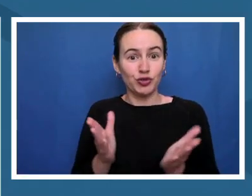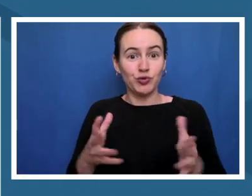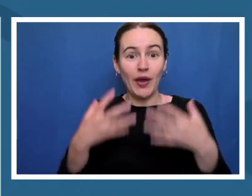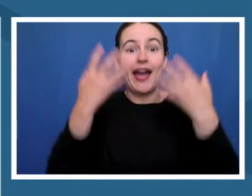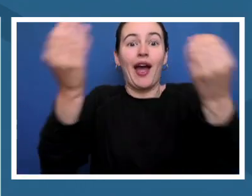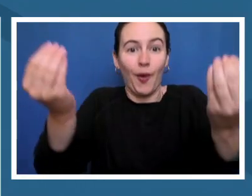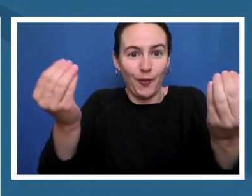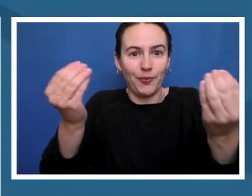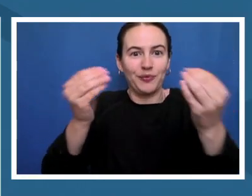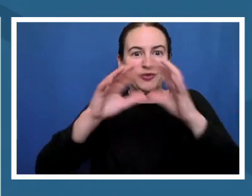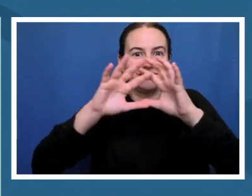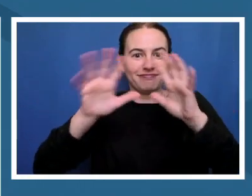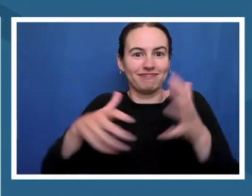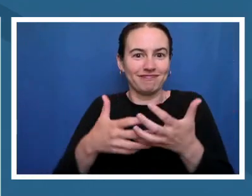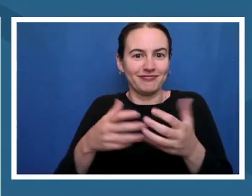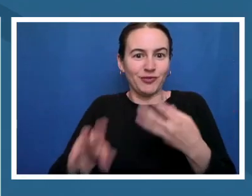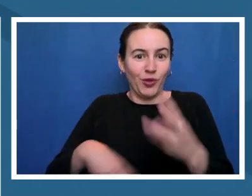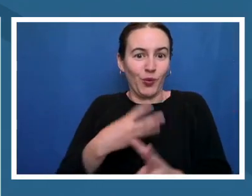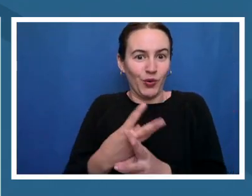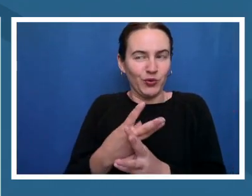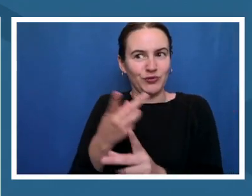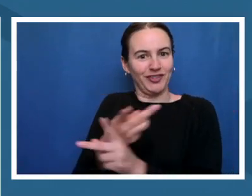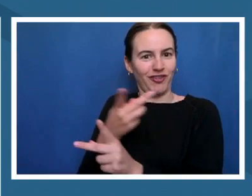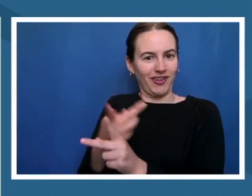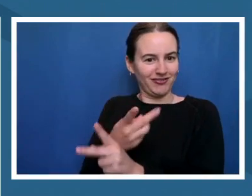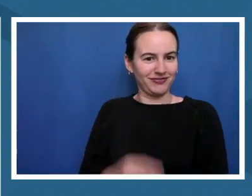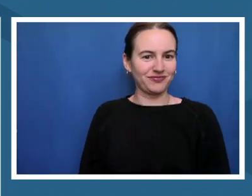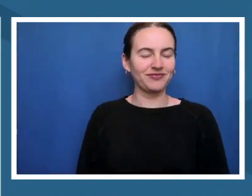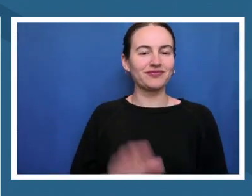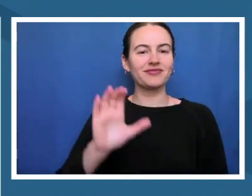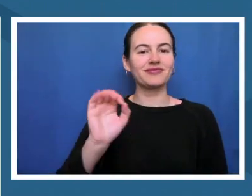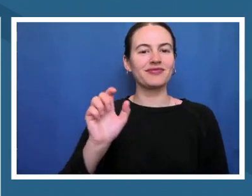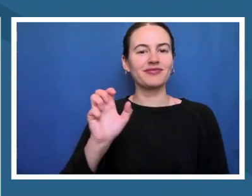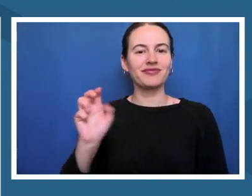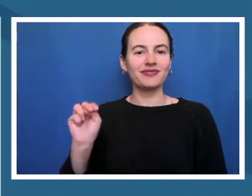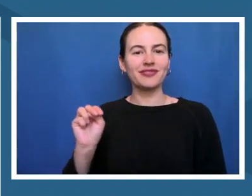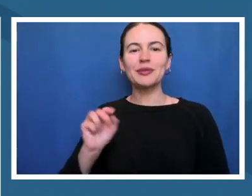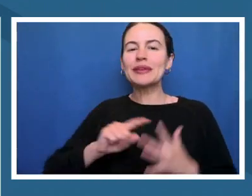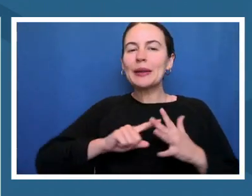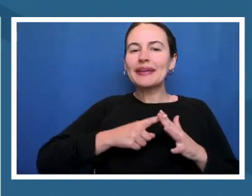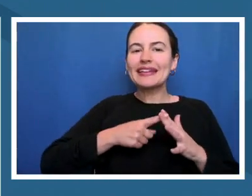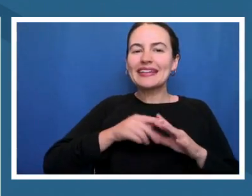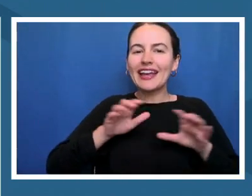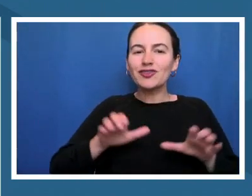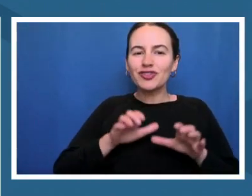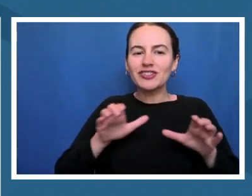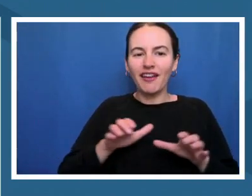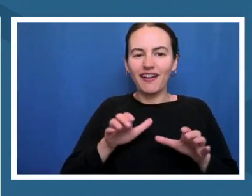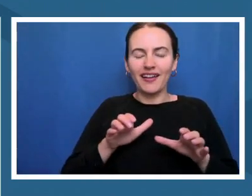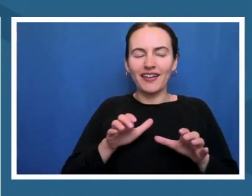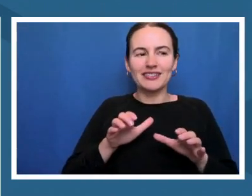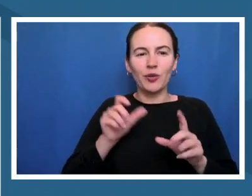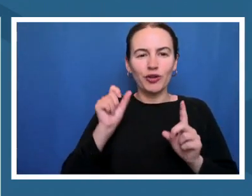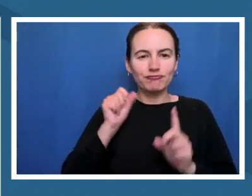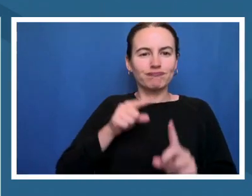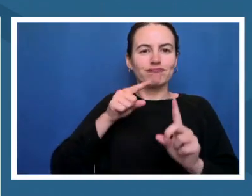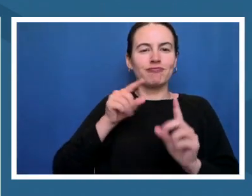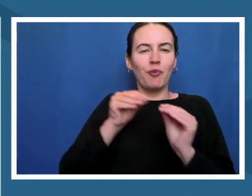right so this would be just an initial exercise that then would prompt that that deeper